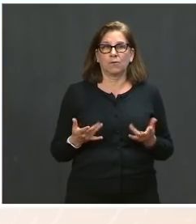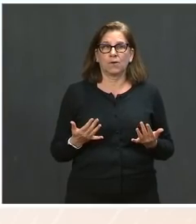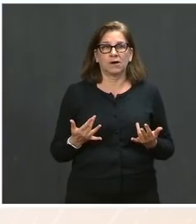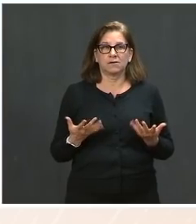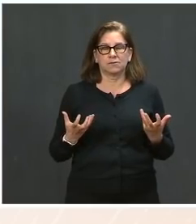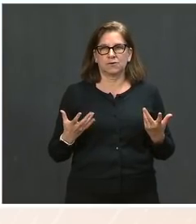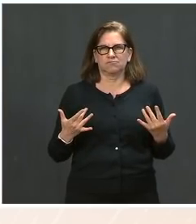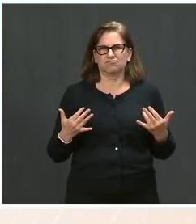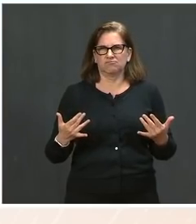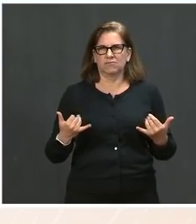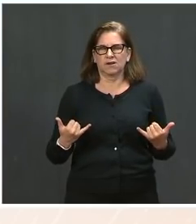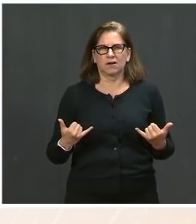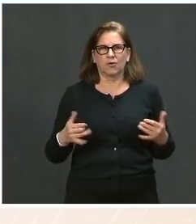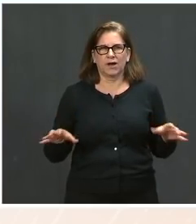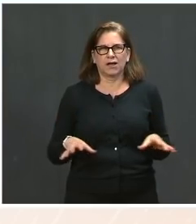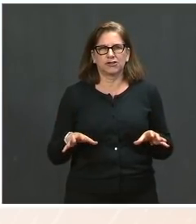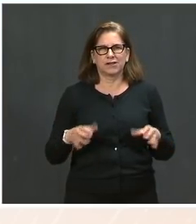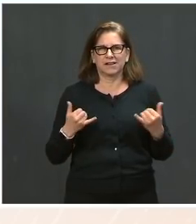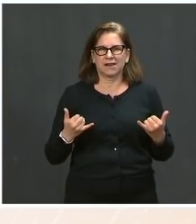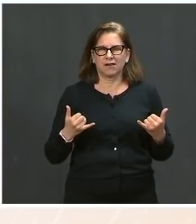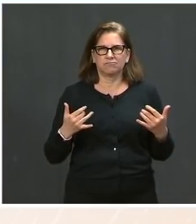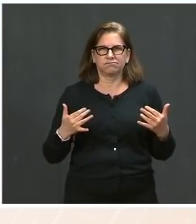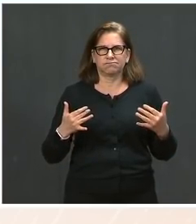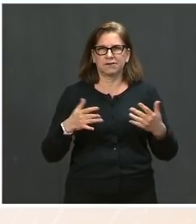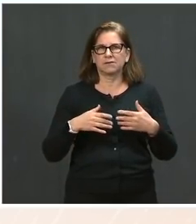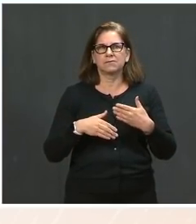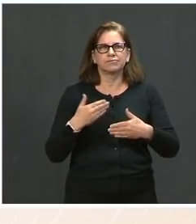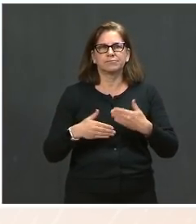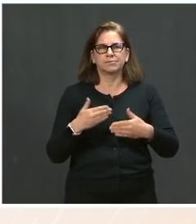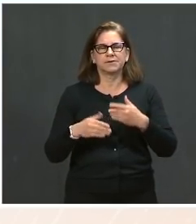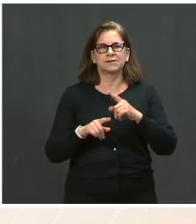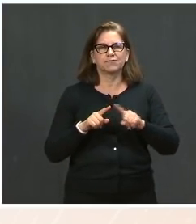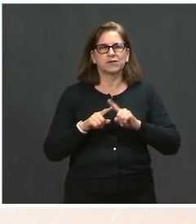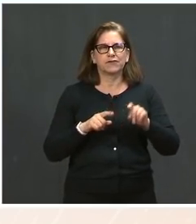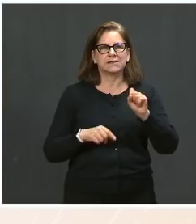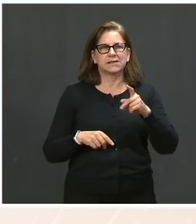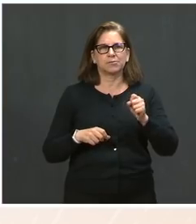announced several steps that can be taken in the form of executive actions, in the form of guidance,